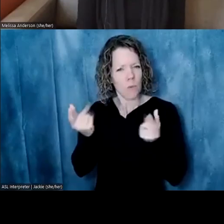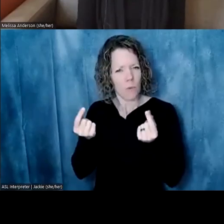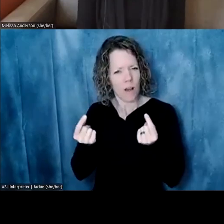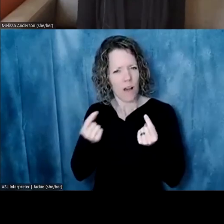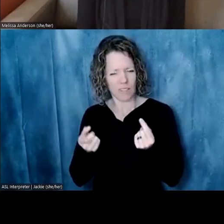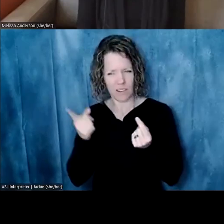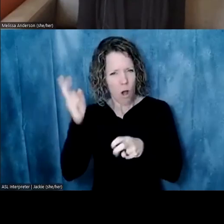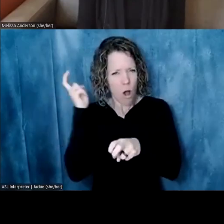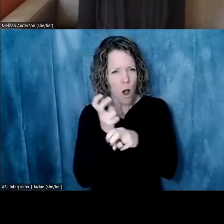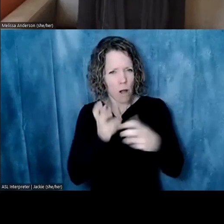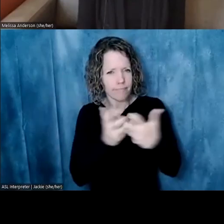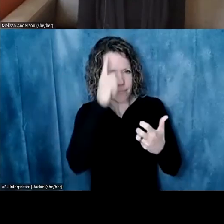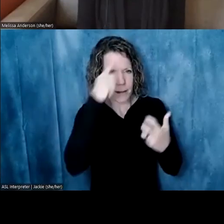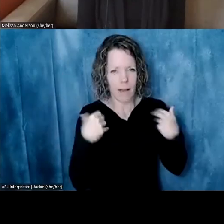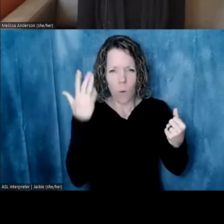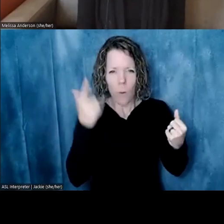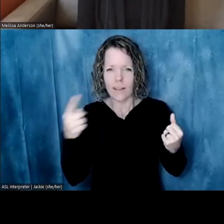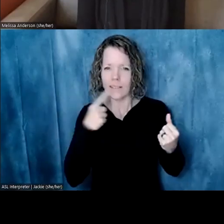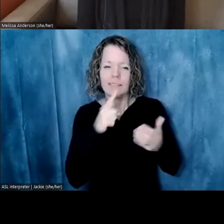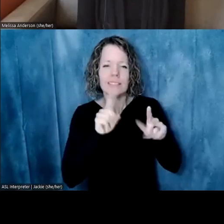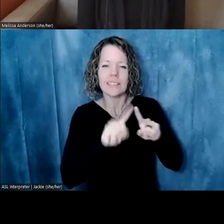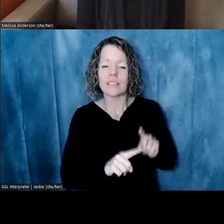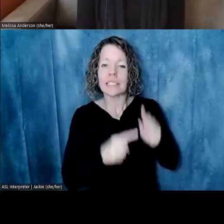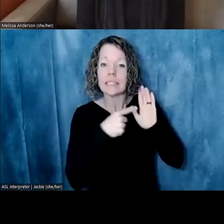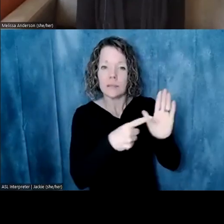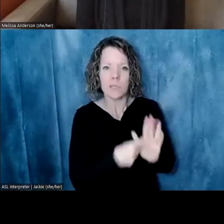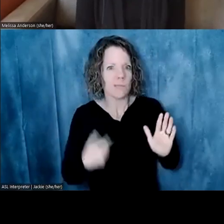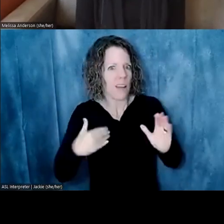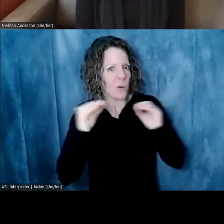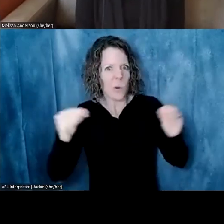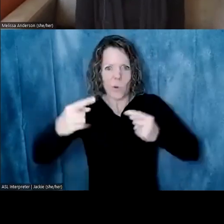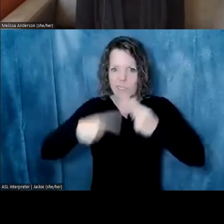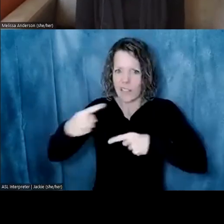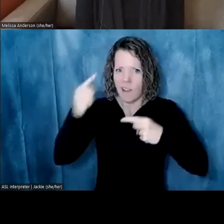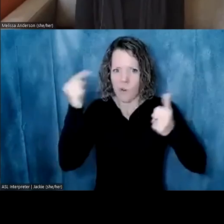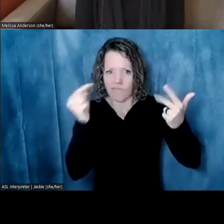there aren't signs for mental health symptoms, and it's difficult to explain. For example,